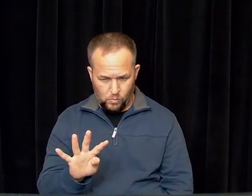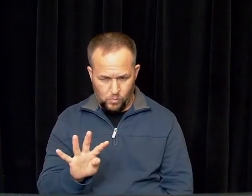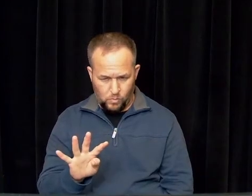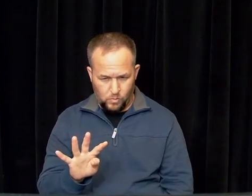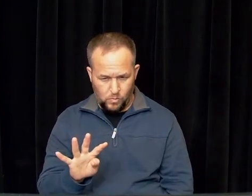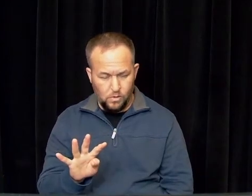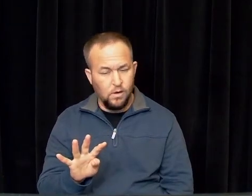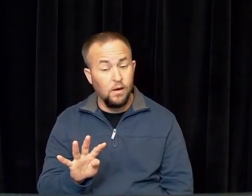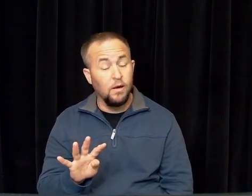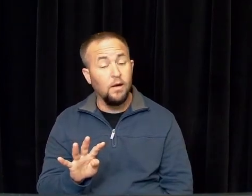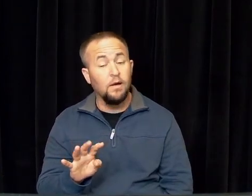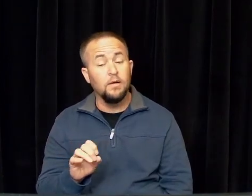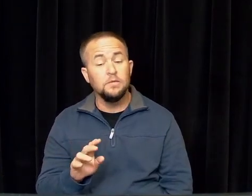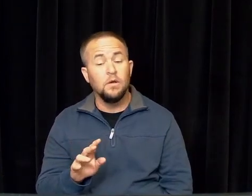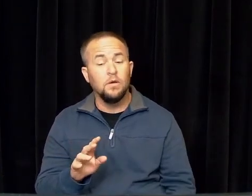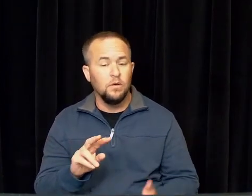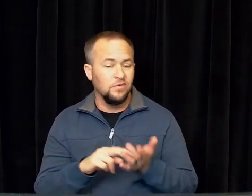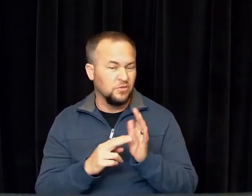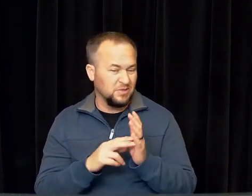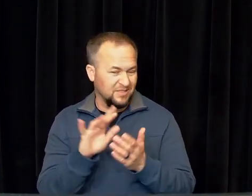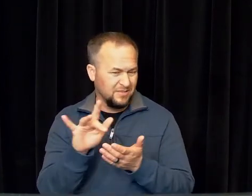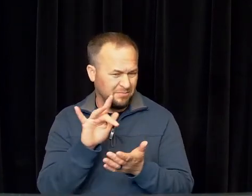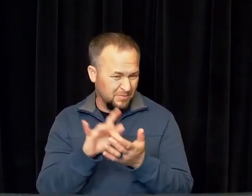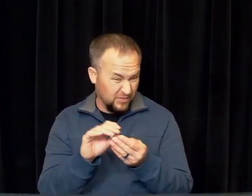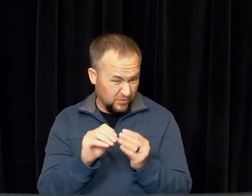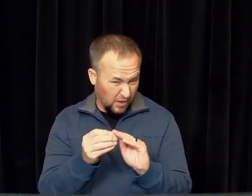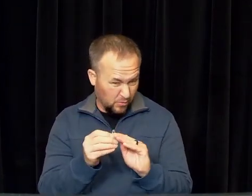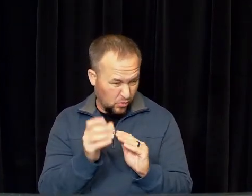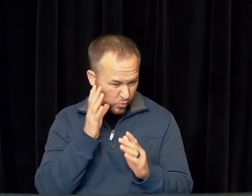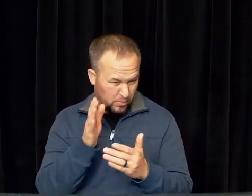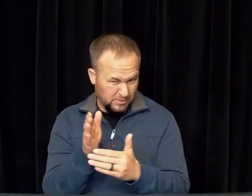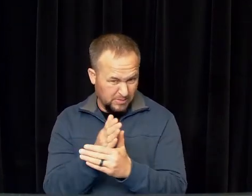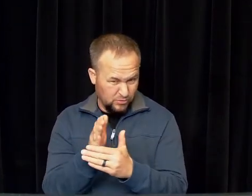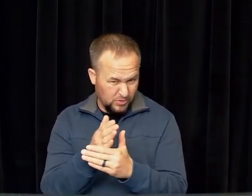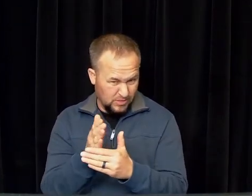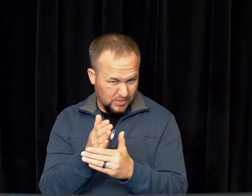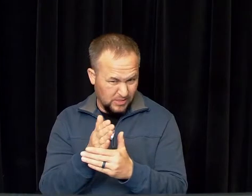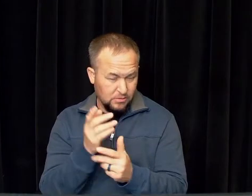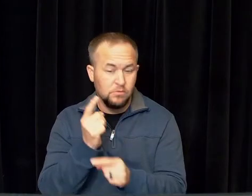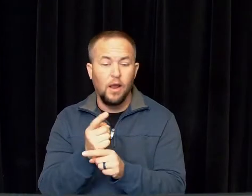And our line or kind of our middle number is going to be in between those two numbers. So, whenever you